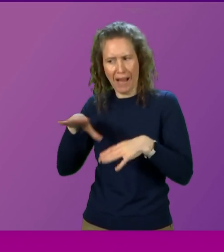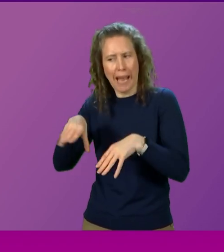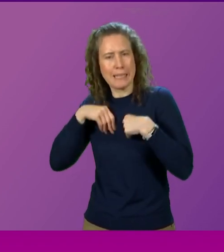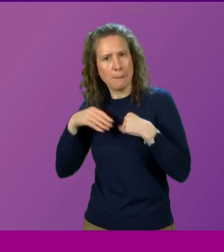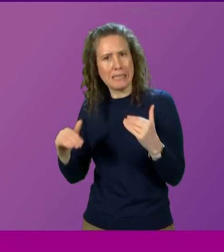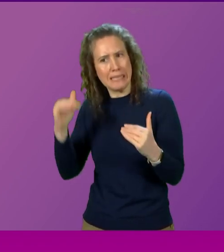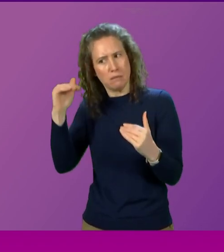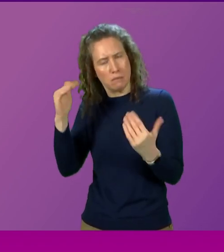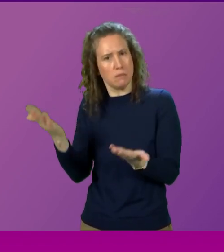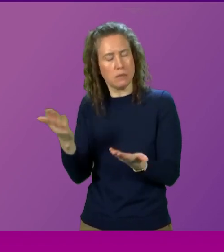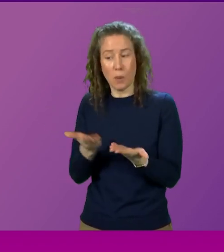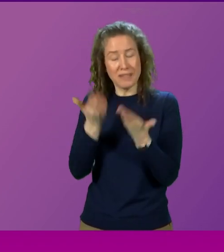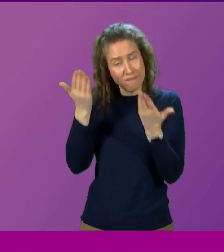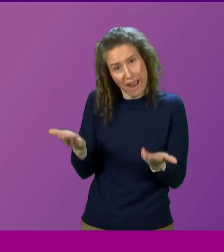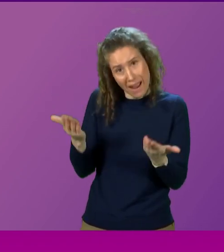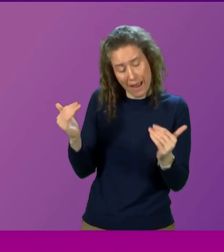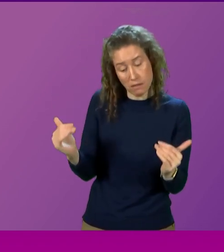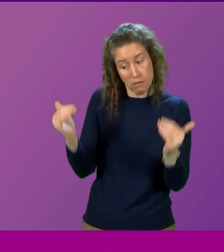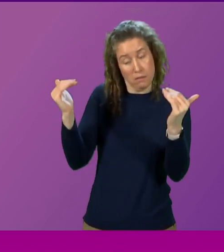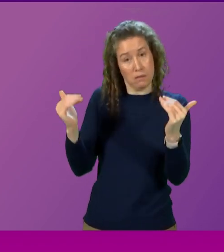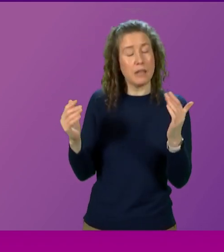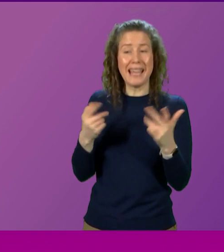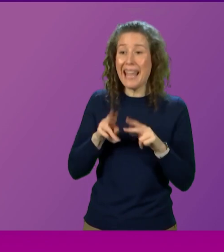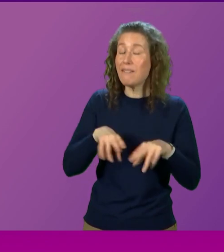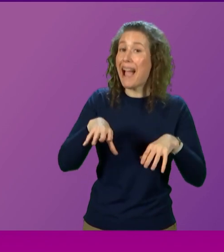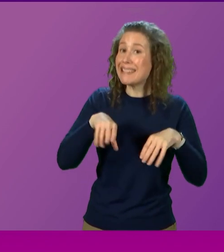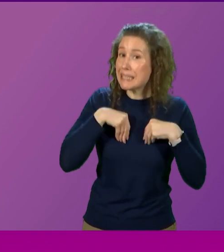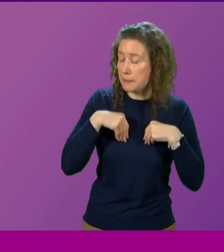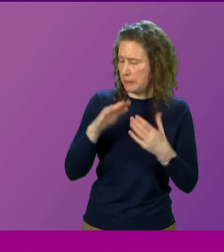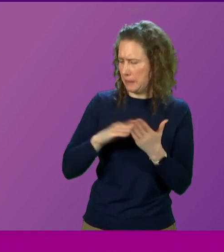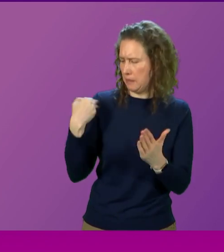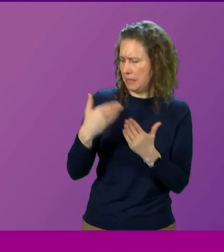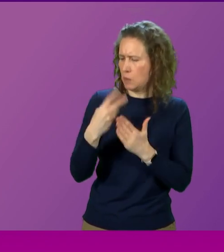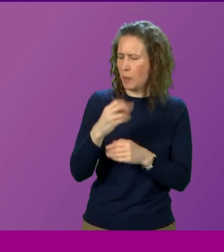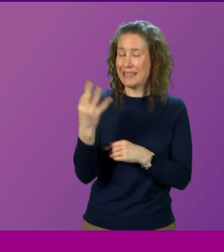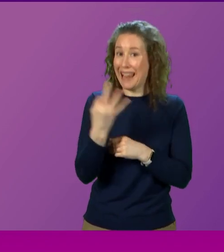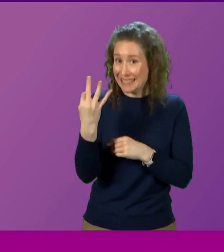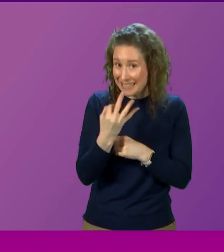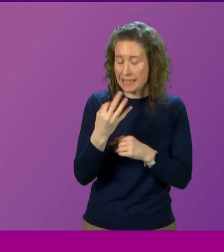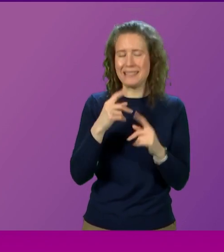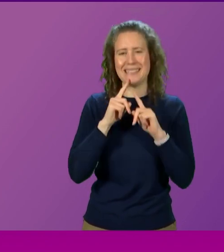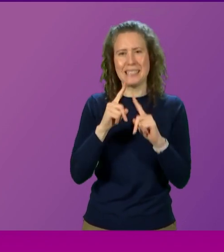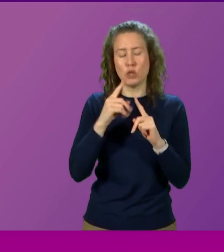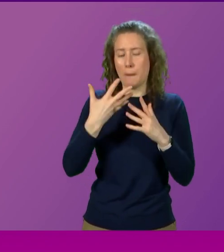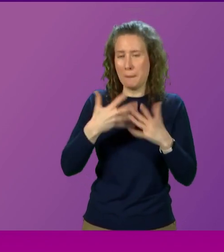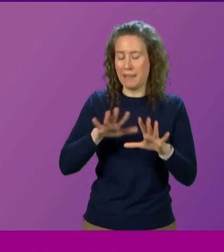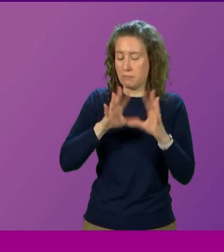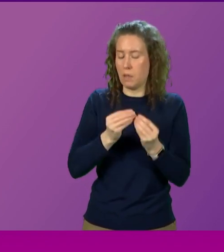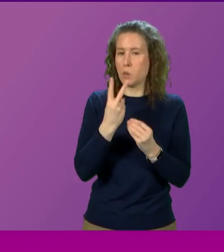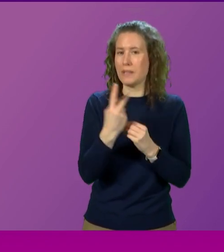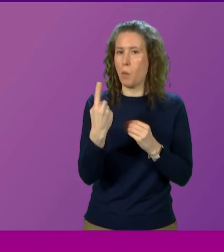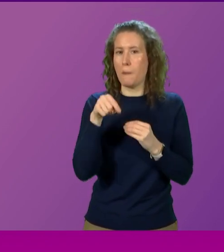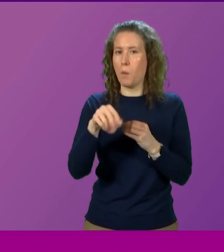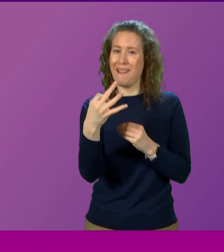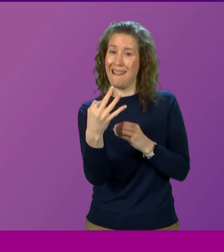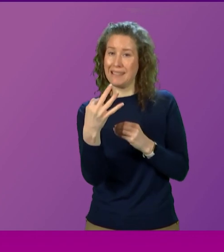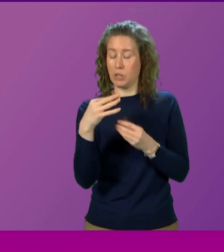If it is accepted, it would mean that, since 2018, teachers have had a 21.8 per cent cumulative